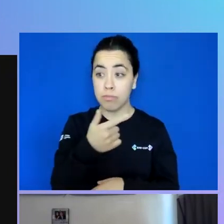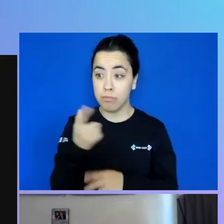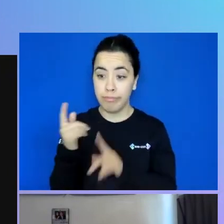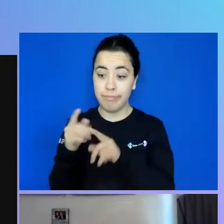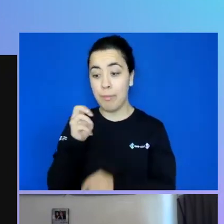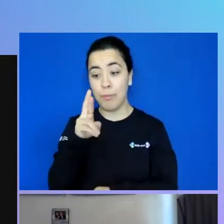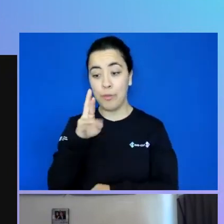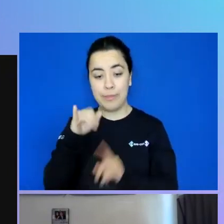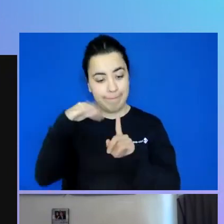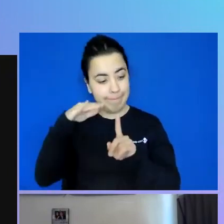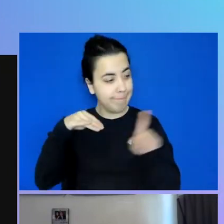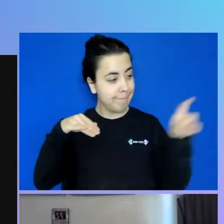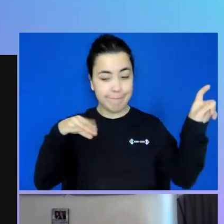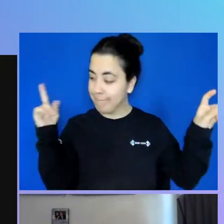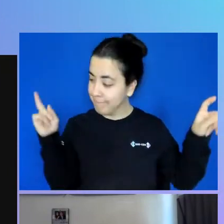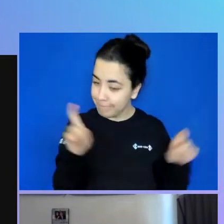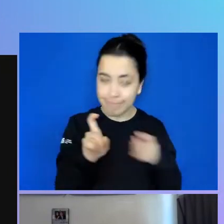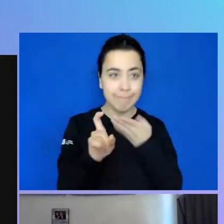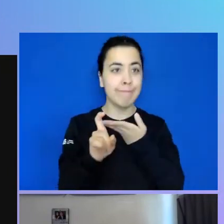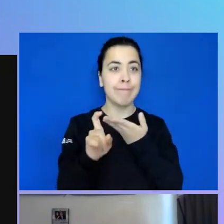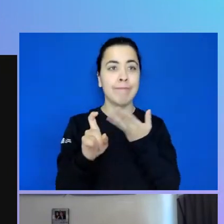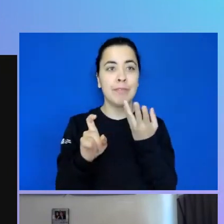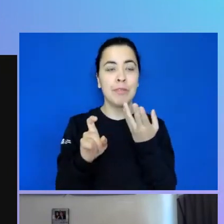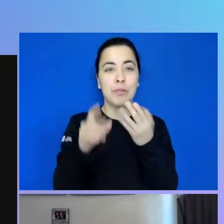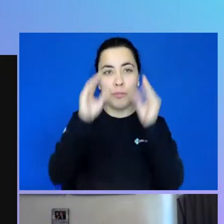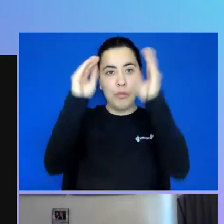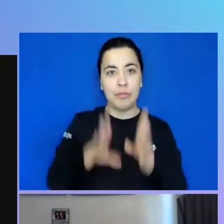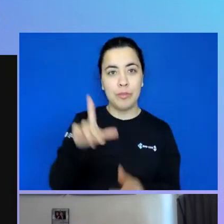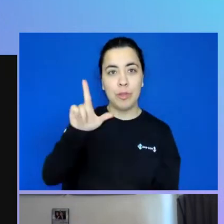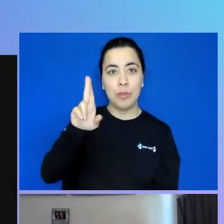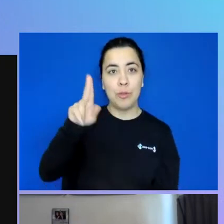of Witchcraft and Wizardry, and he's saying, well, that's not